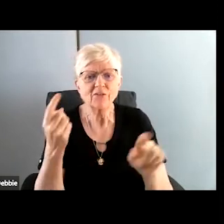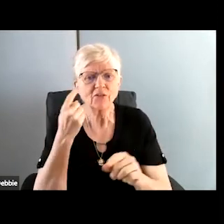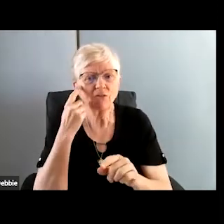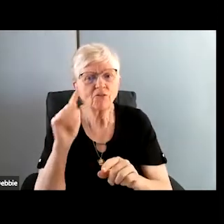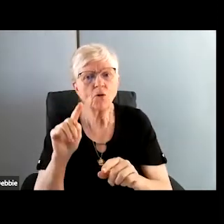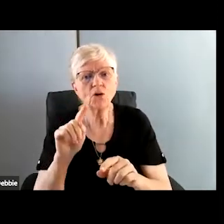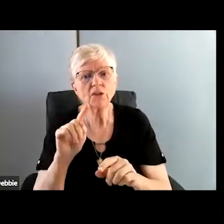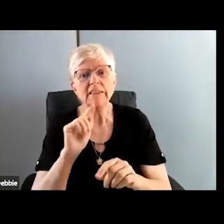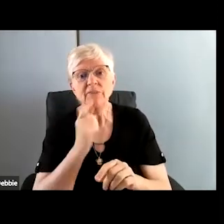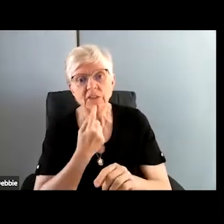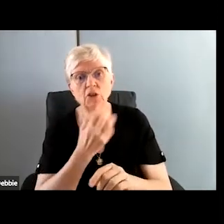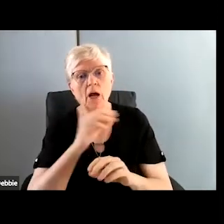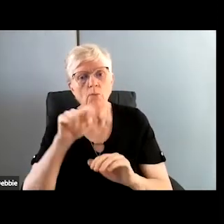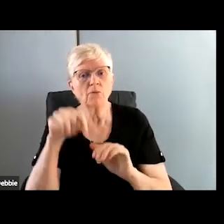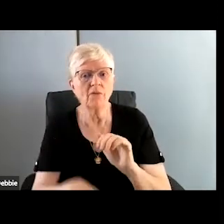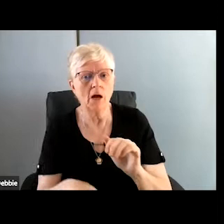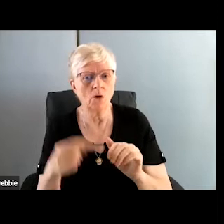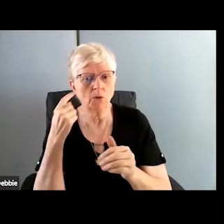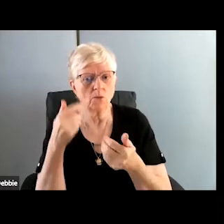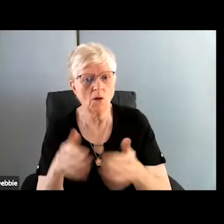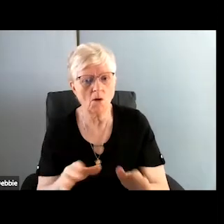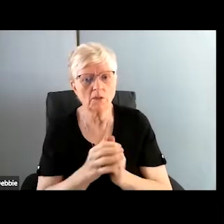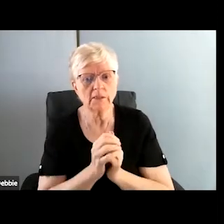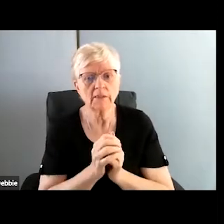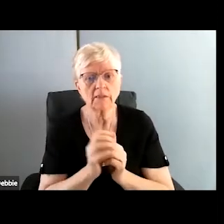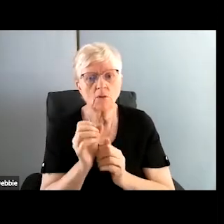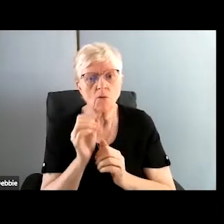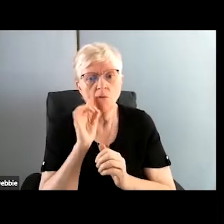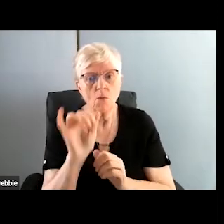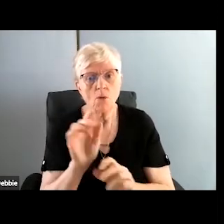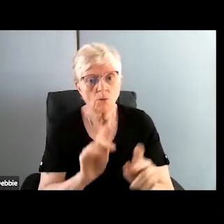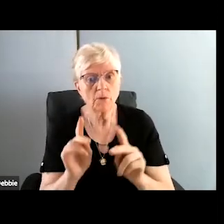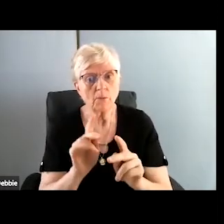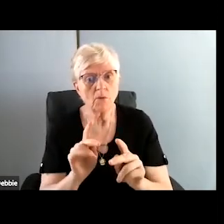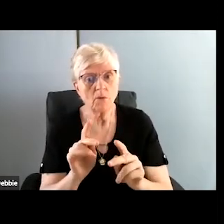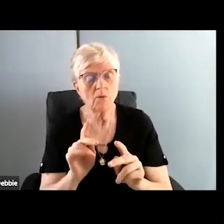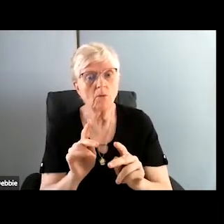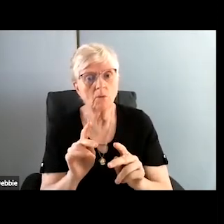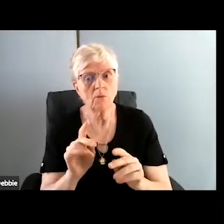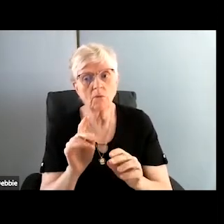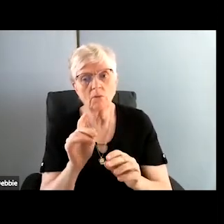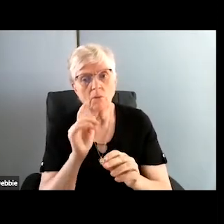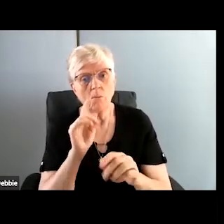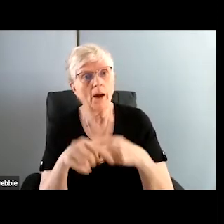HEARING LOSS. SO FOR THOSE WITH PROFOUND HEARING LOSS, ABOUT SO FOR THOSE WITH PROFOUND HEARING LOSS, ABOUT 21% FIND IT